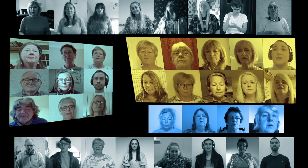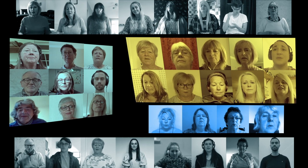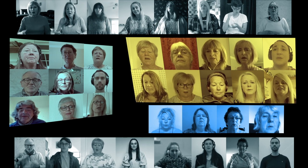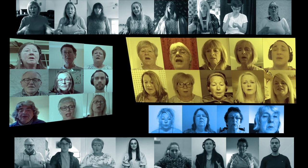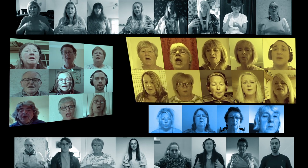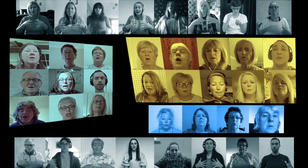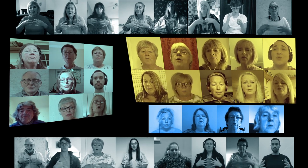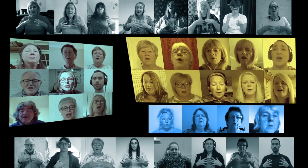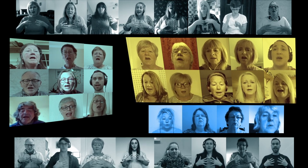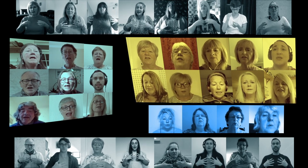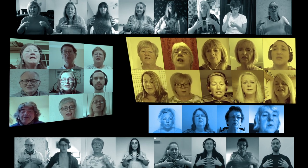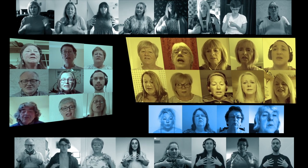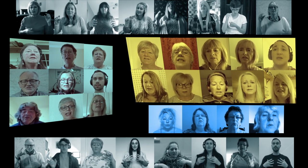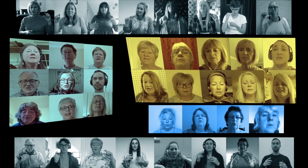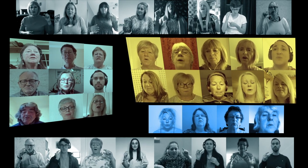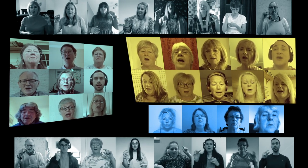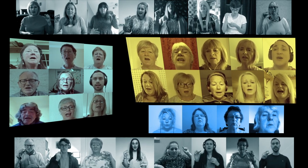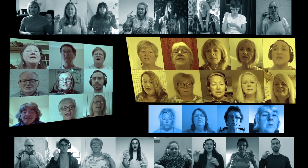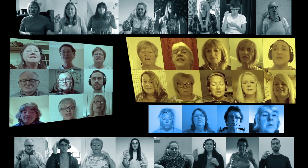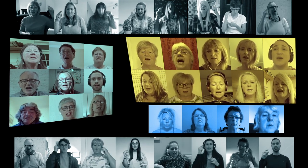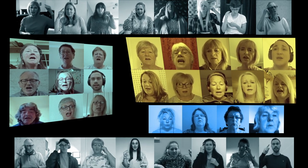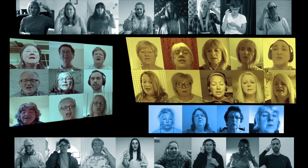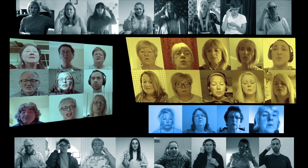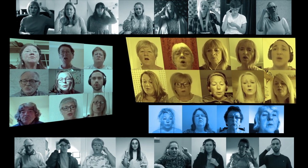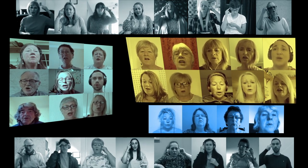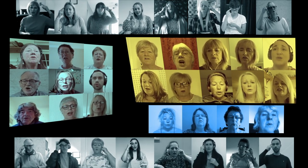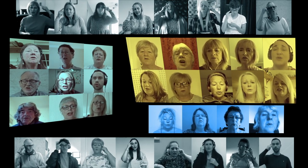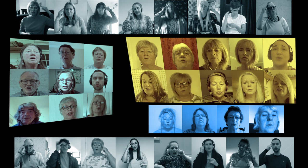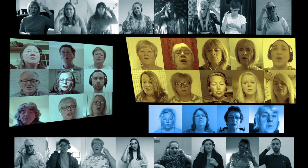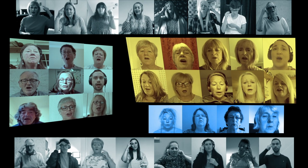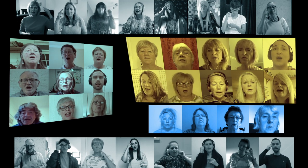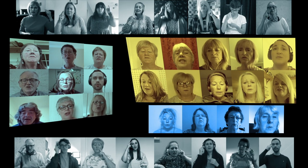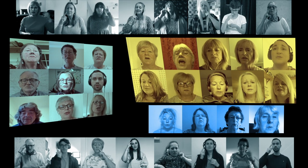Breathless, bitesize, work arounds